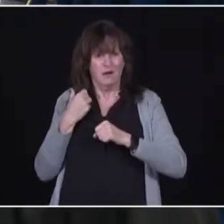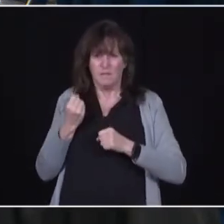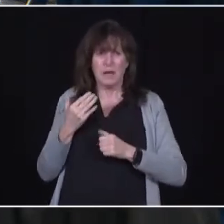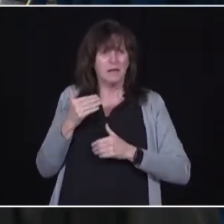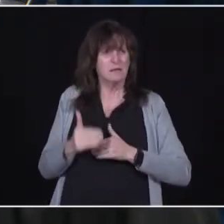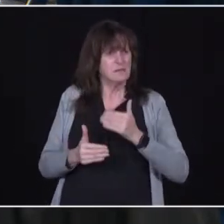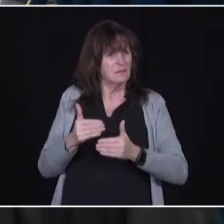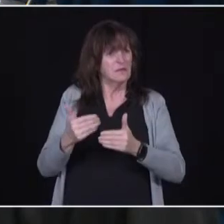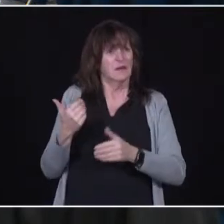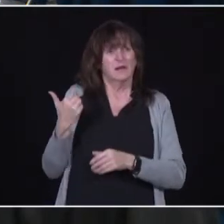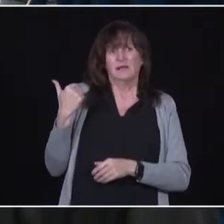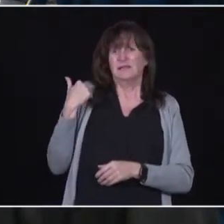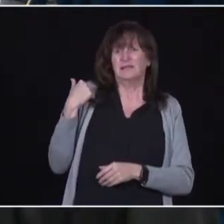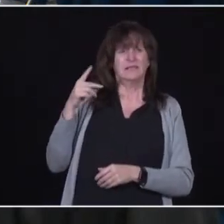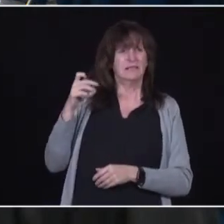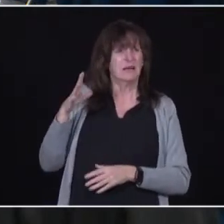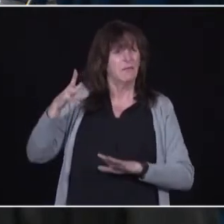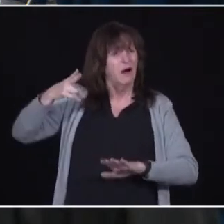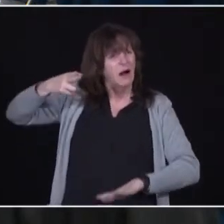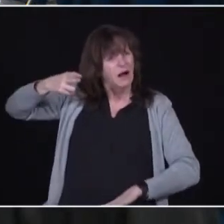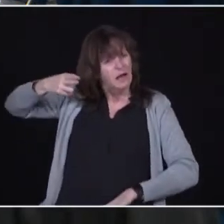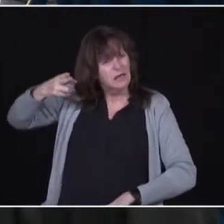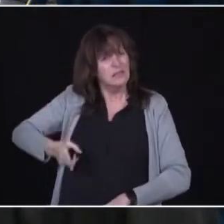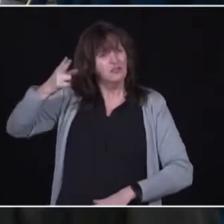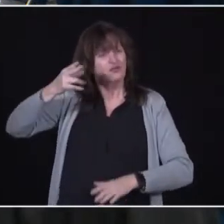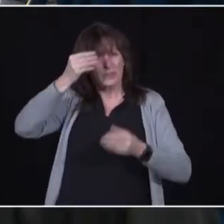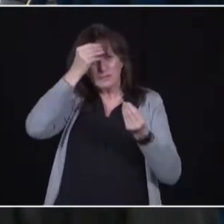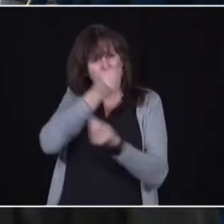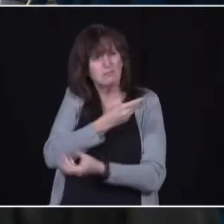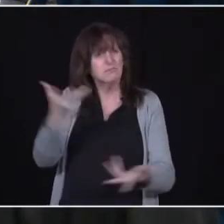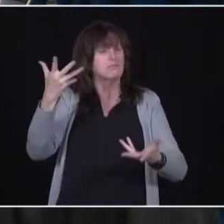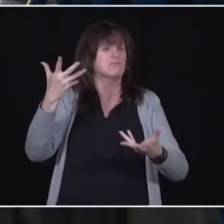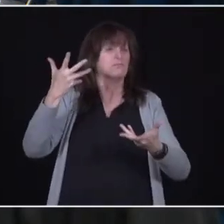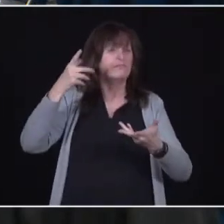in the history of long-term care. Two weeks ago, we